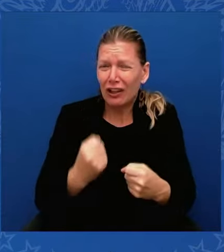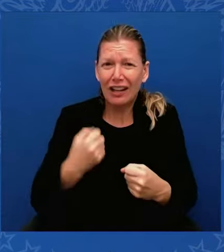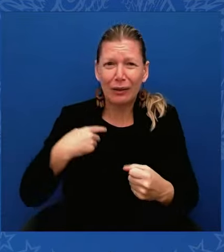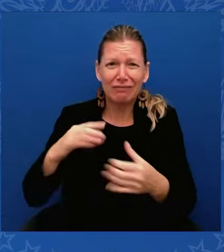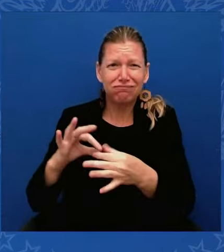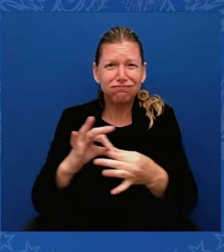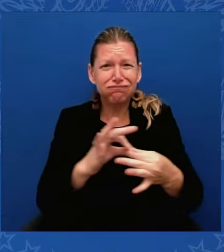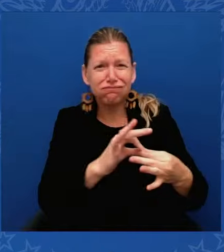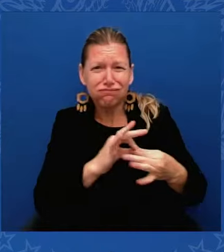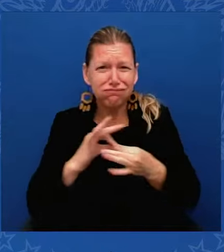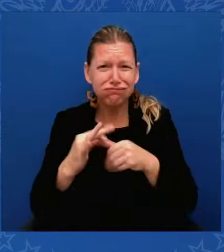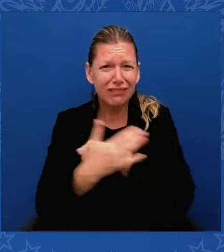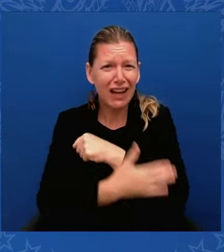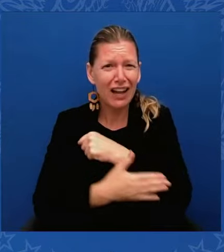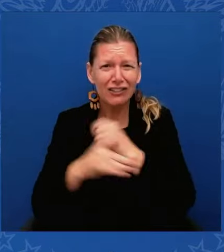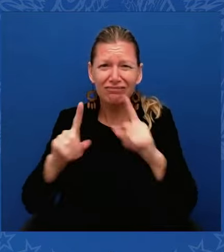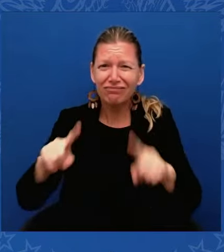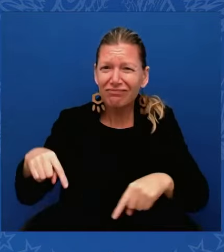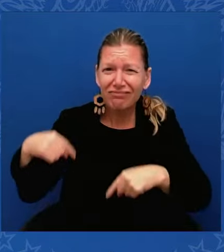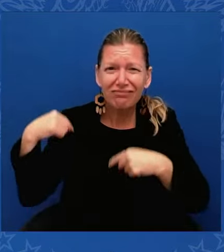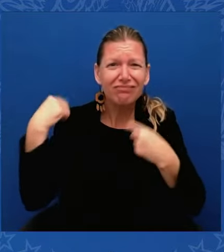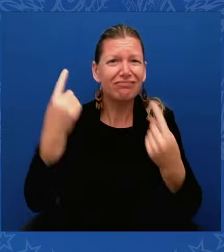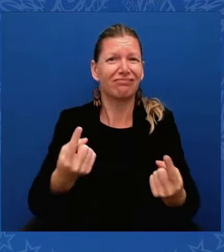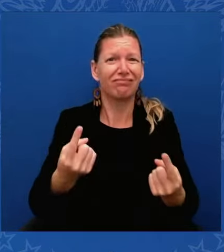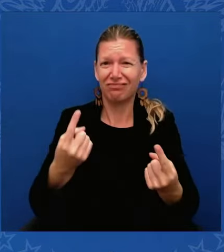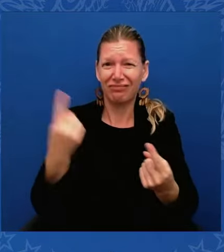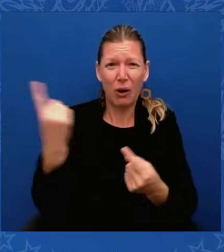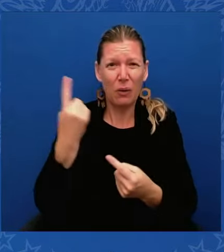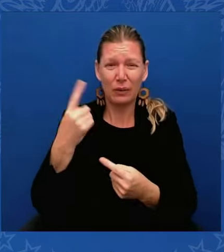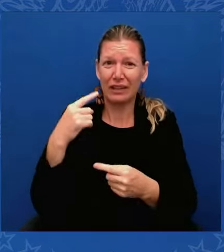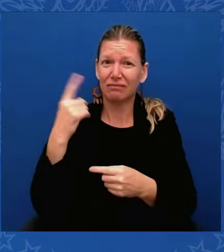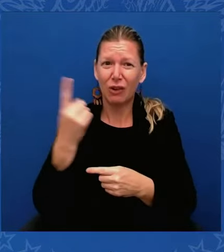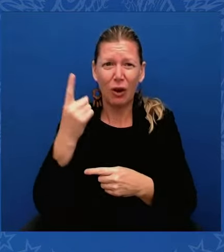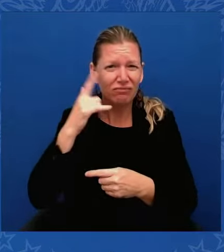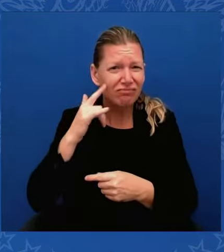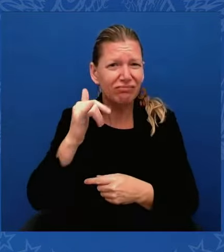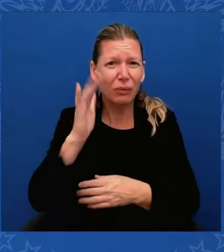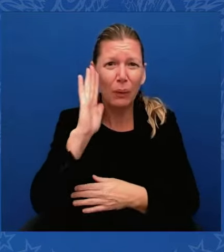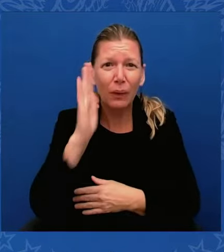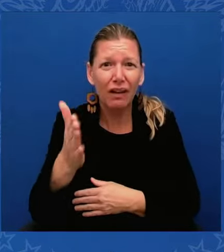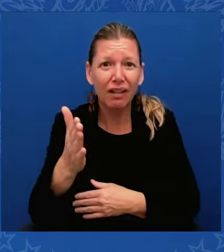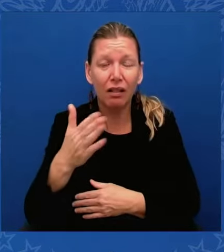They want a country for all of us, that's what we want. Let me close with this. Two years ago,